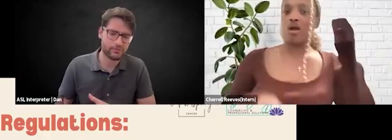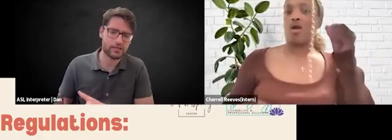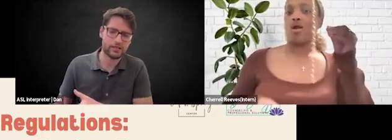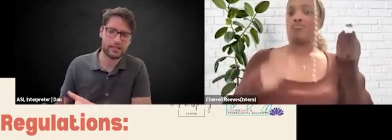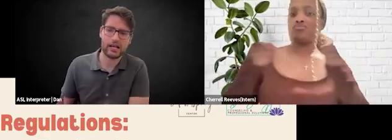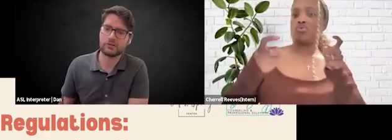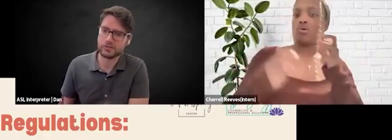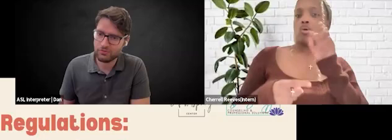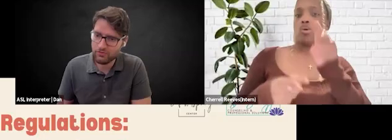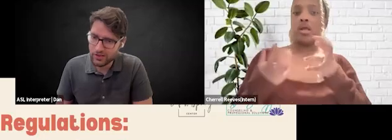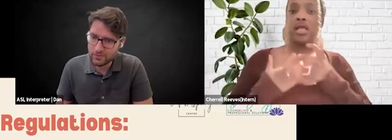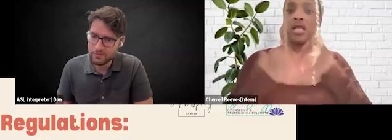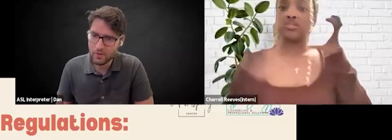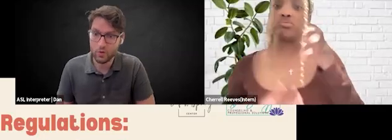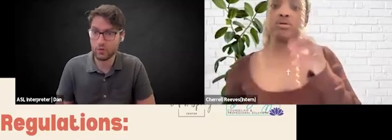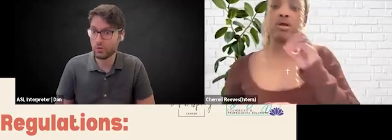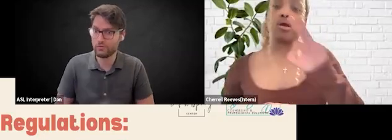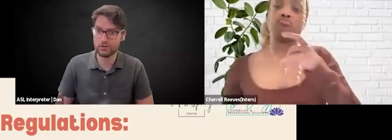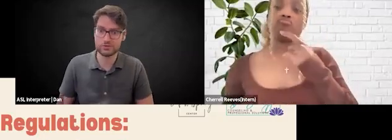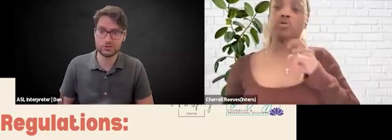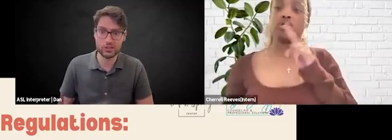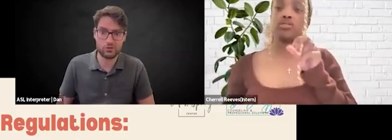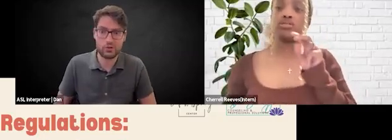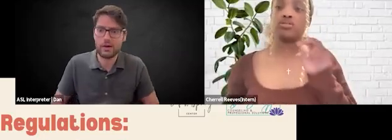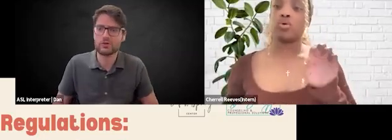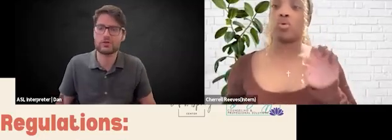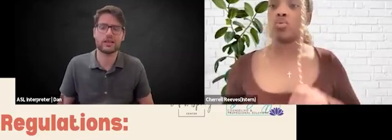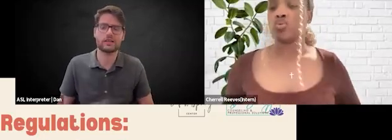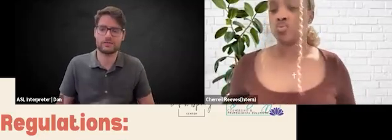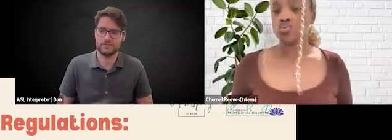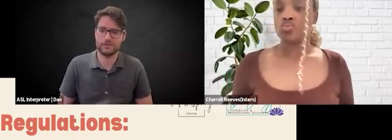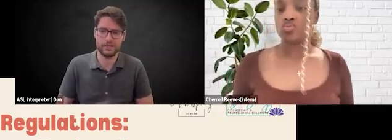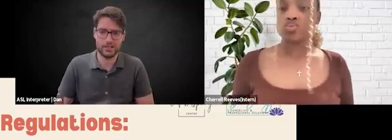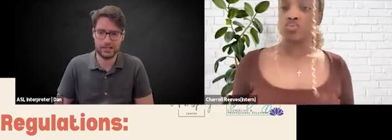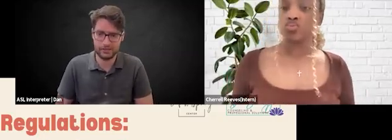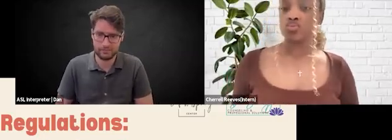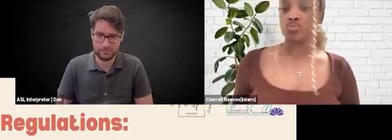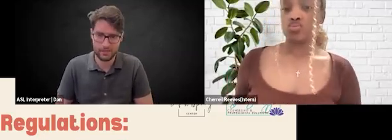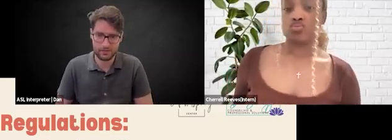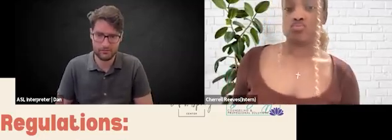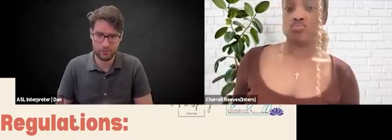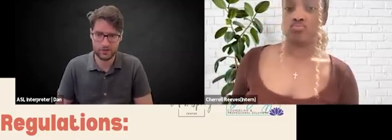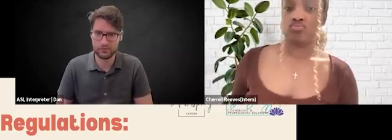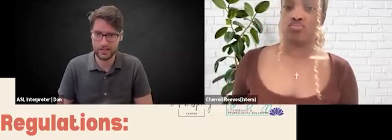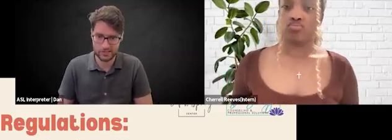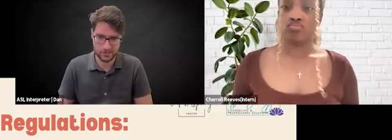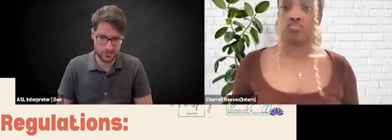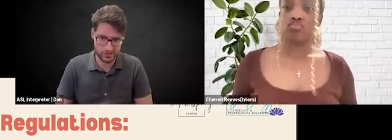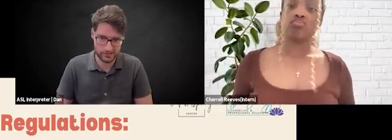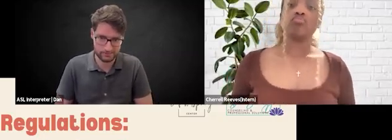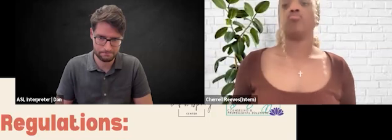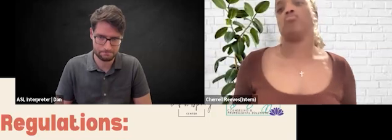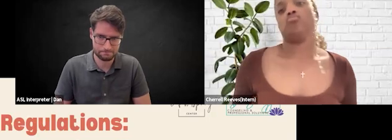what characters from film or what films in general? What might you think of for the red zone here?